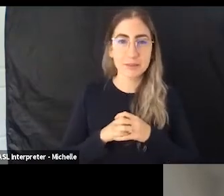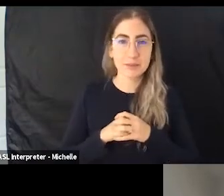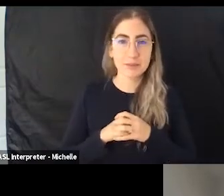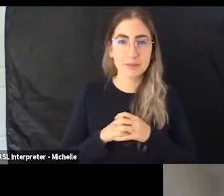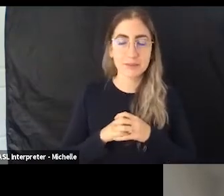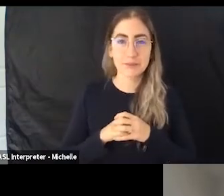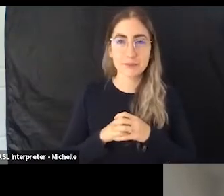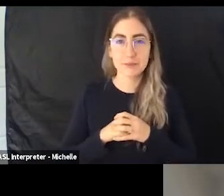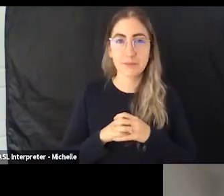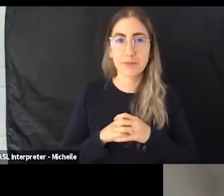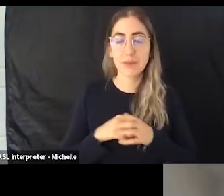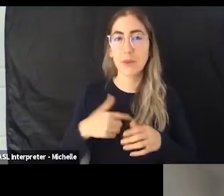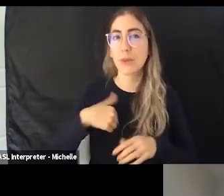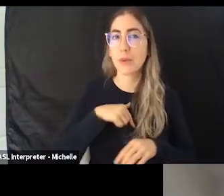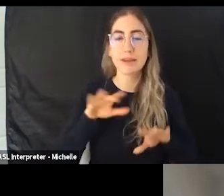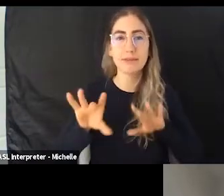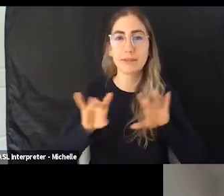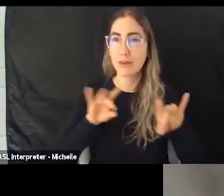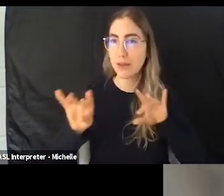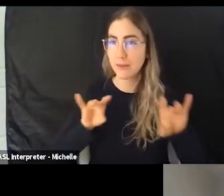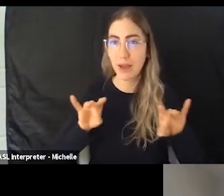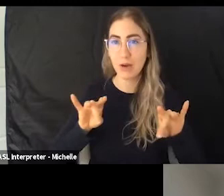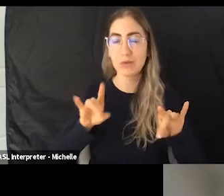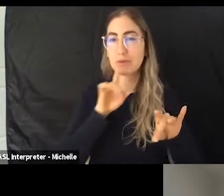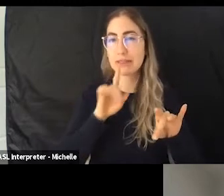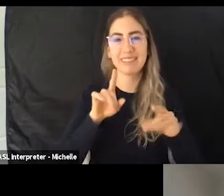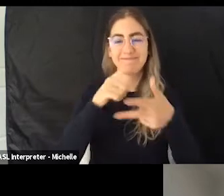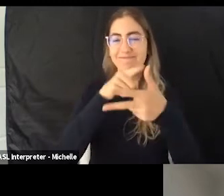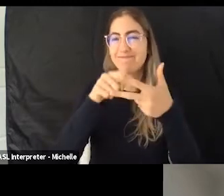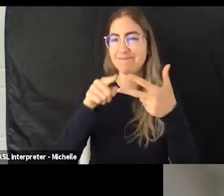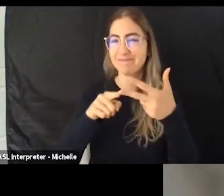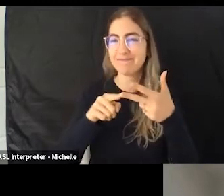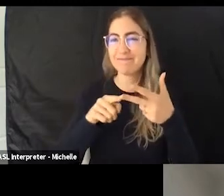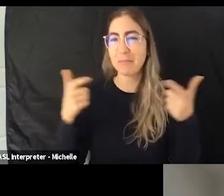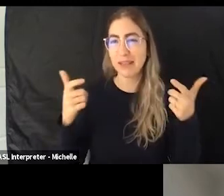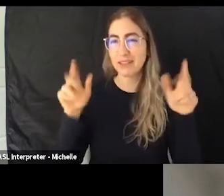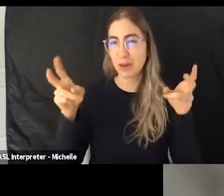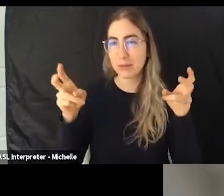SELECTED FINDINGS THAT REALLY SPAN ACROSS THESE THREE MAJOR FINDINGS THAT REALLY SPAN ACROSS THESE THREE MAJOR TOPICS. TOPICS. SO FIRST OF ALL, HOW SO FIRST OF ALL, HOW WAS INFORMATION ACCESSED ABOUT COVID-19?